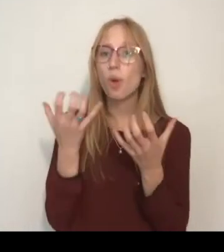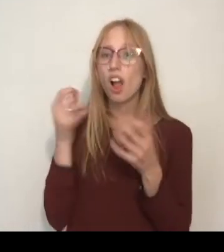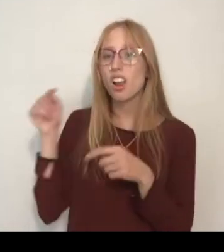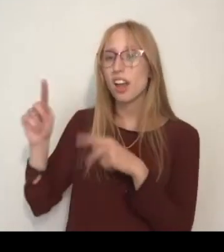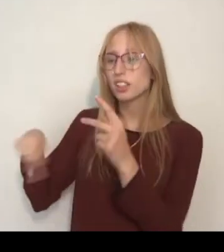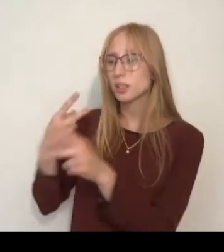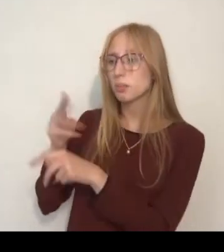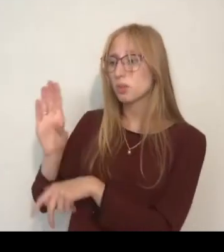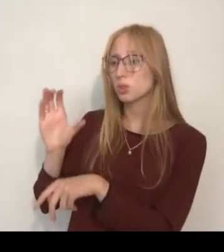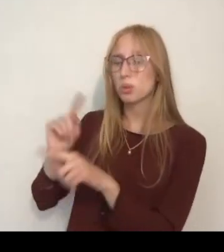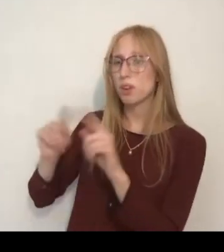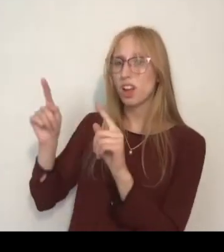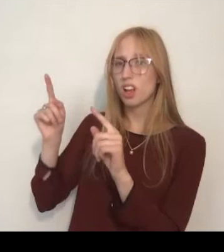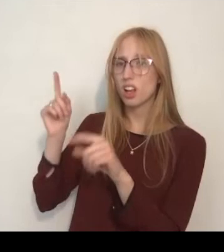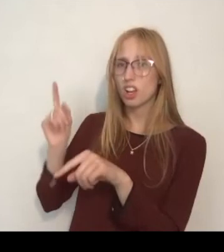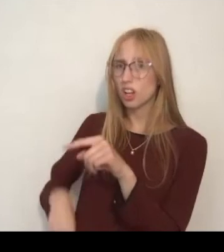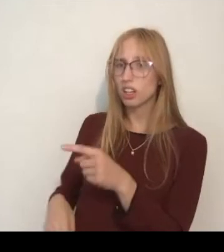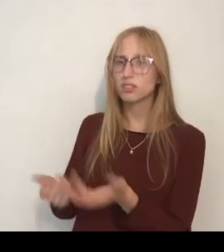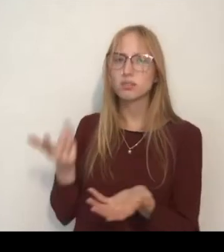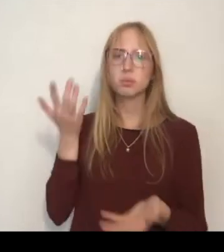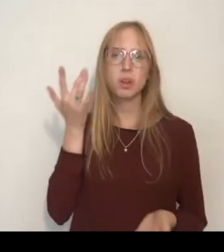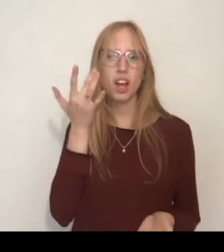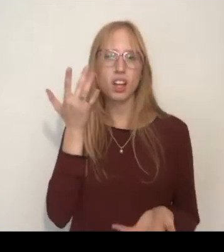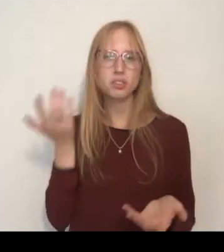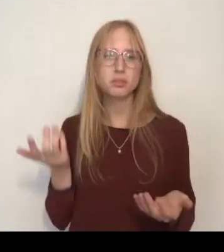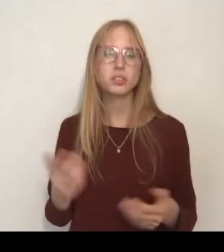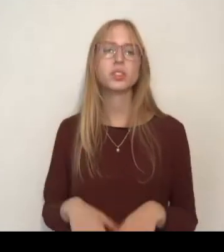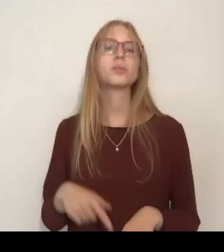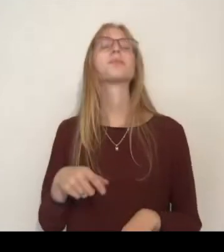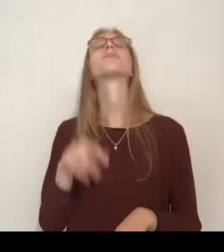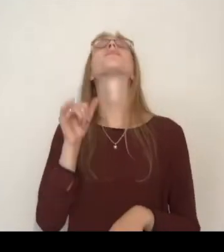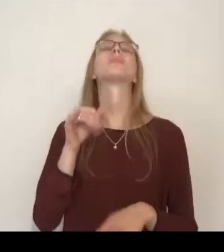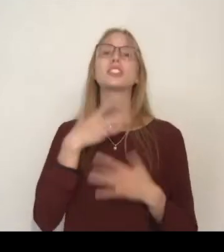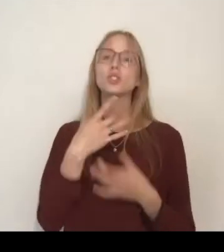What is the reason you did not get to use the birth control method you were interested in, initially?